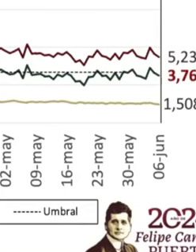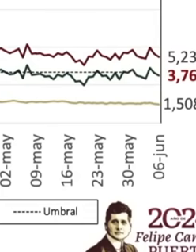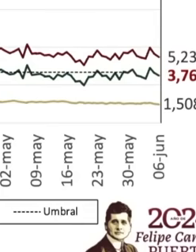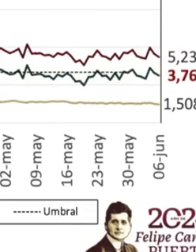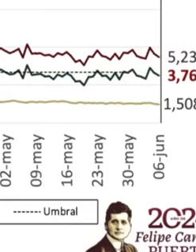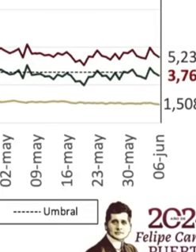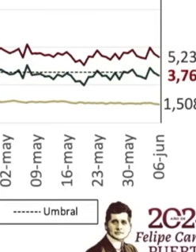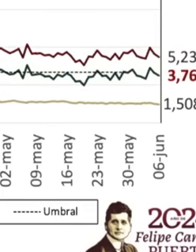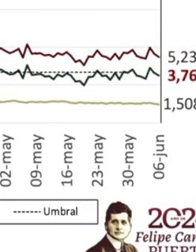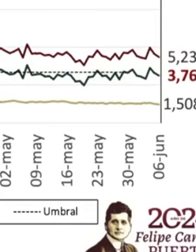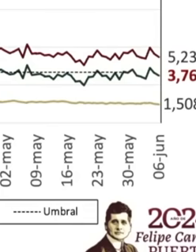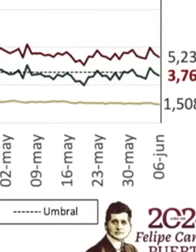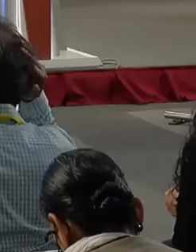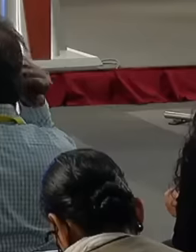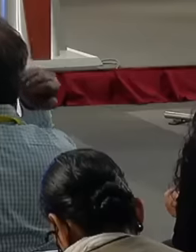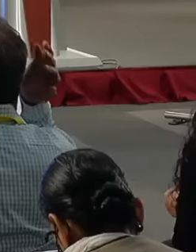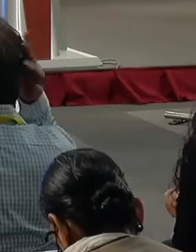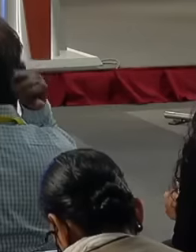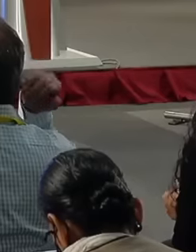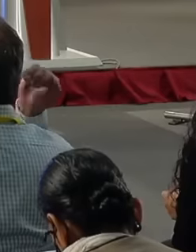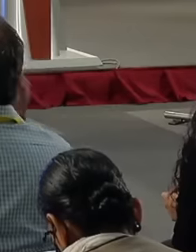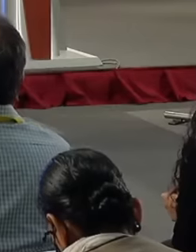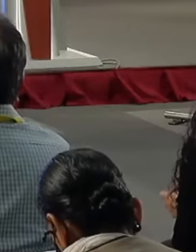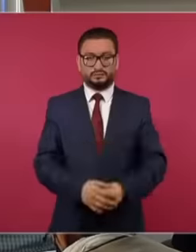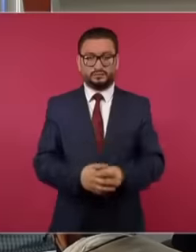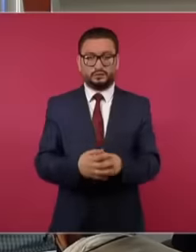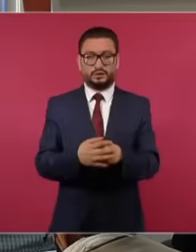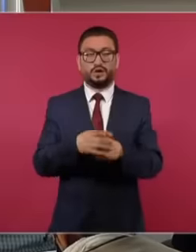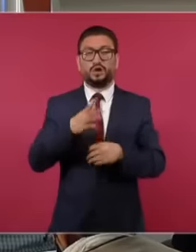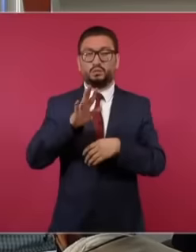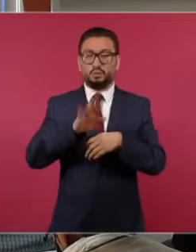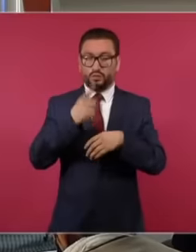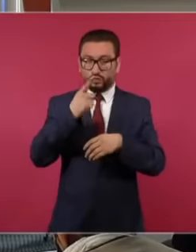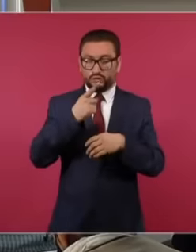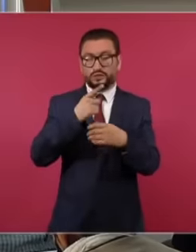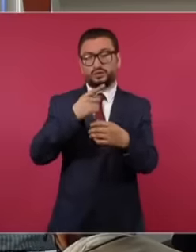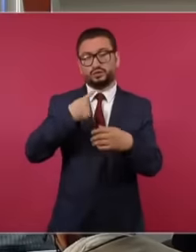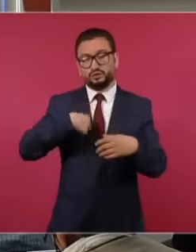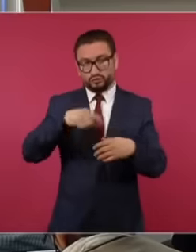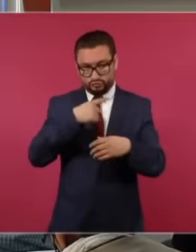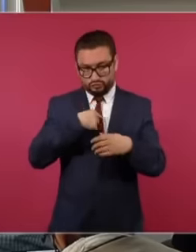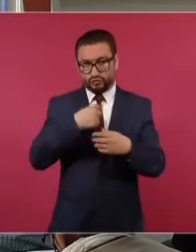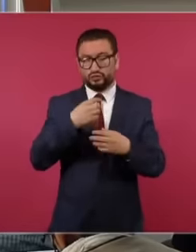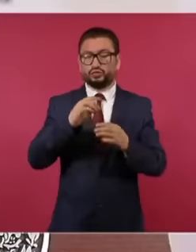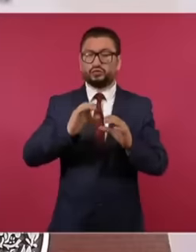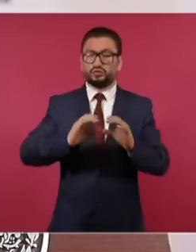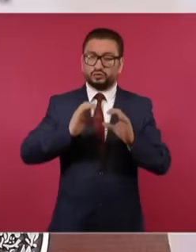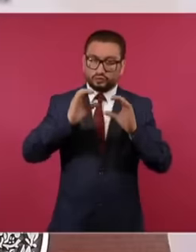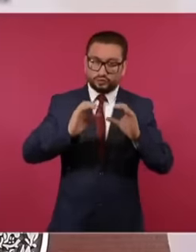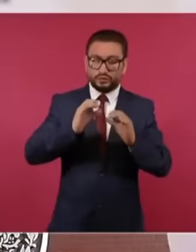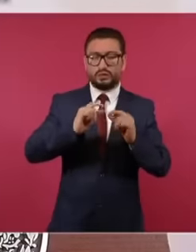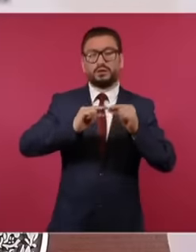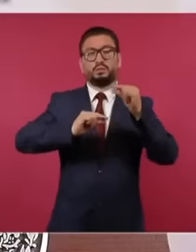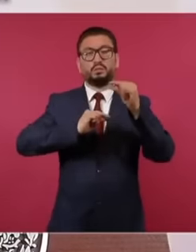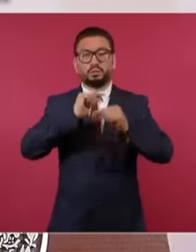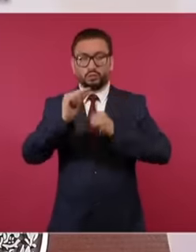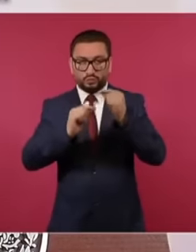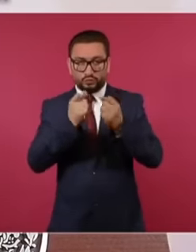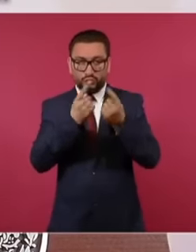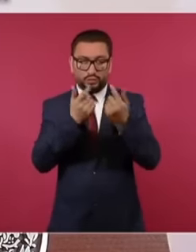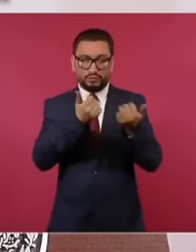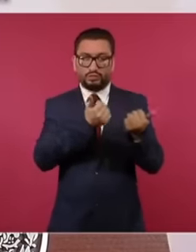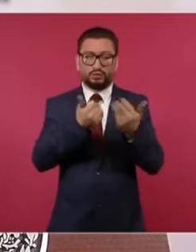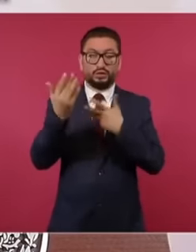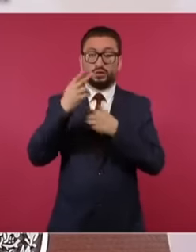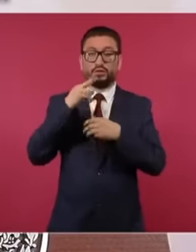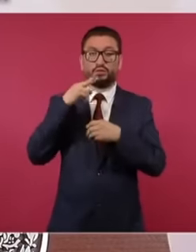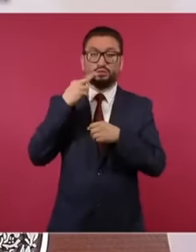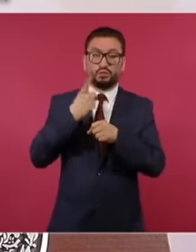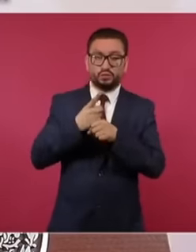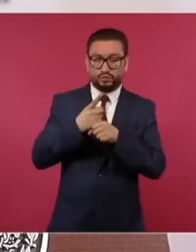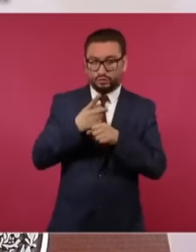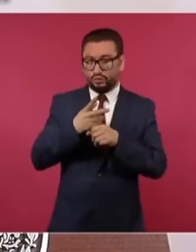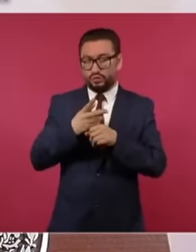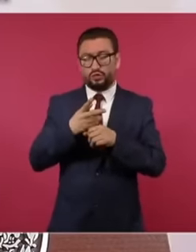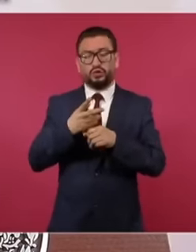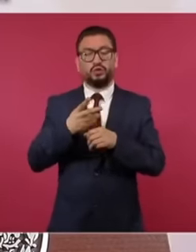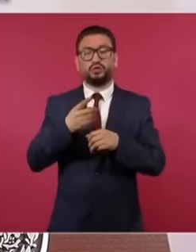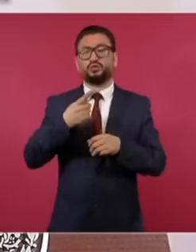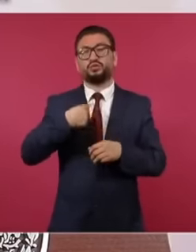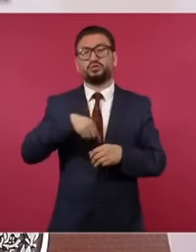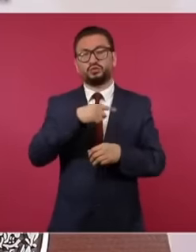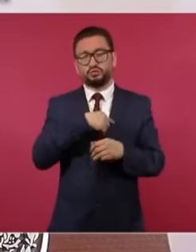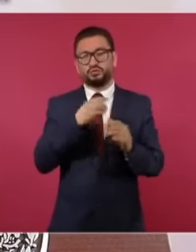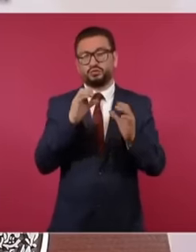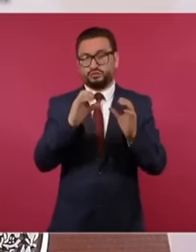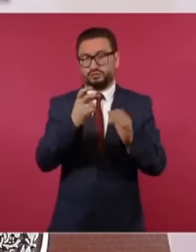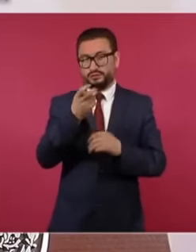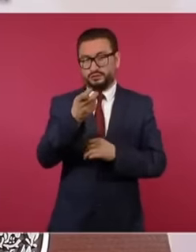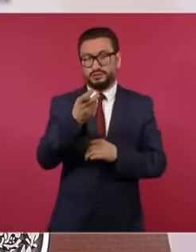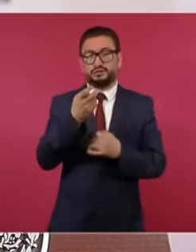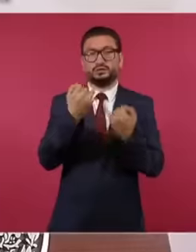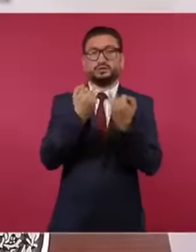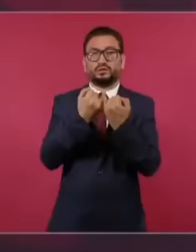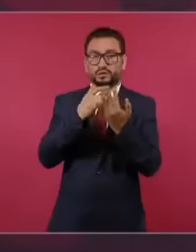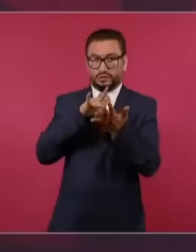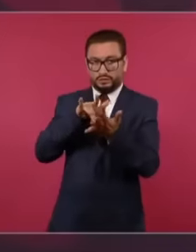because we do it little by little, we make sure that it is voluntary, we are also helping them so